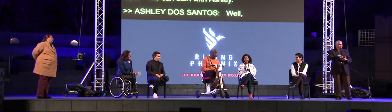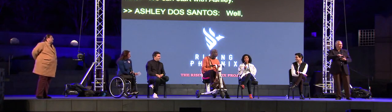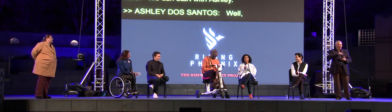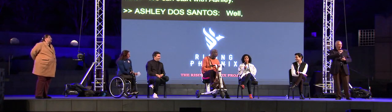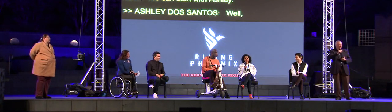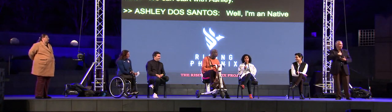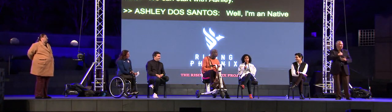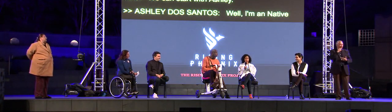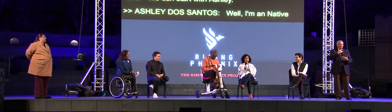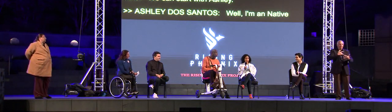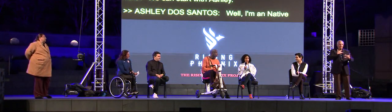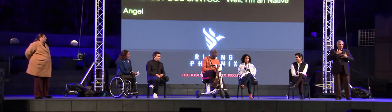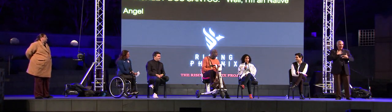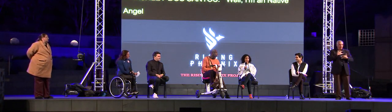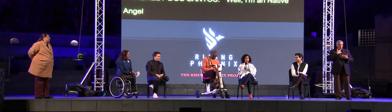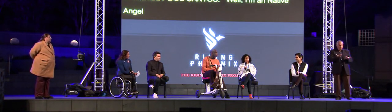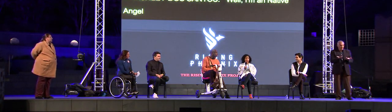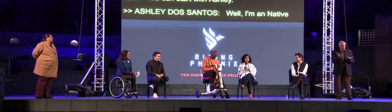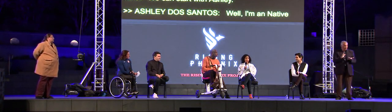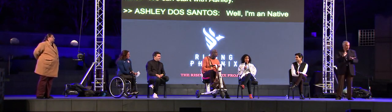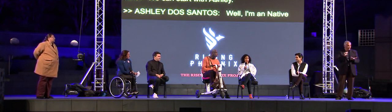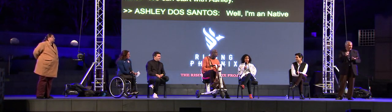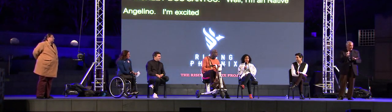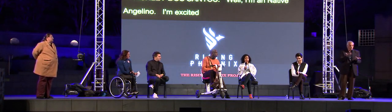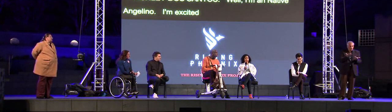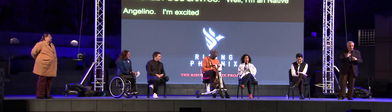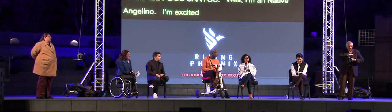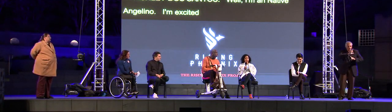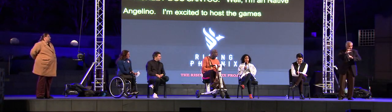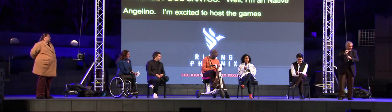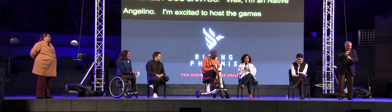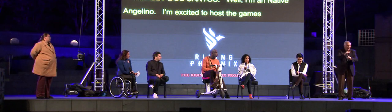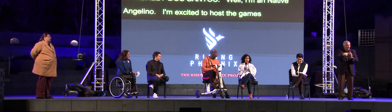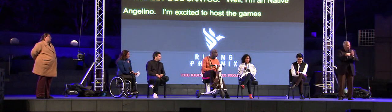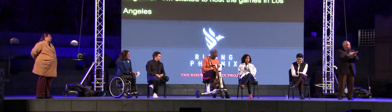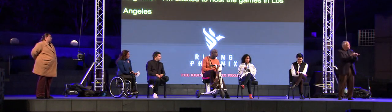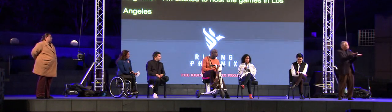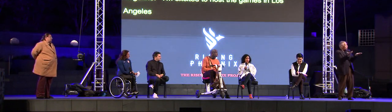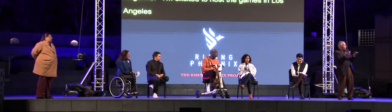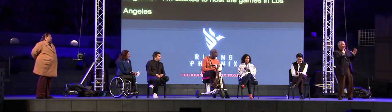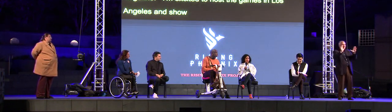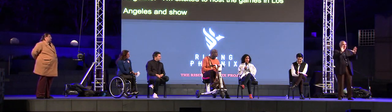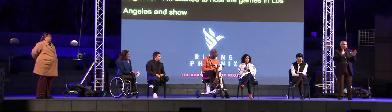excited to be able to host the games in Los Angeles and show off all of the amazing things about the city